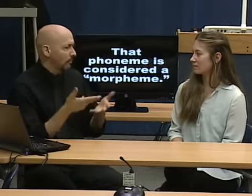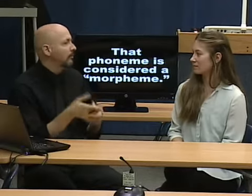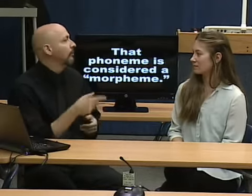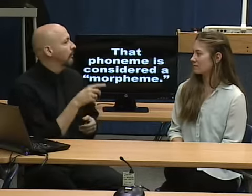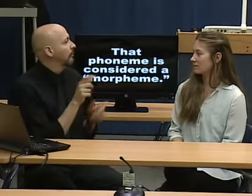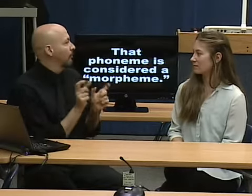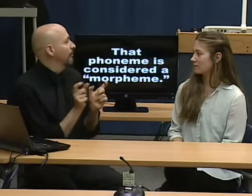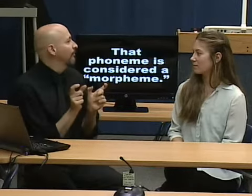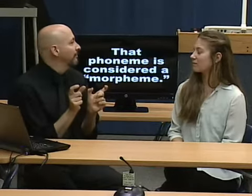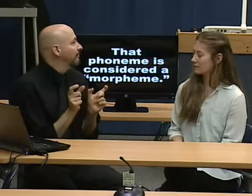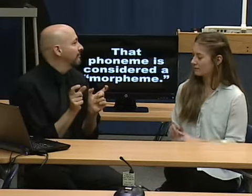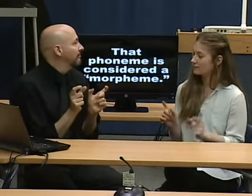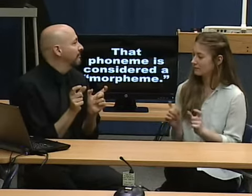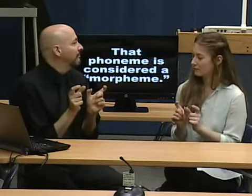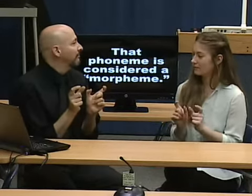is now called a "morpheme."